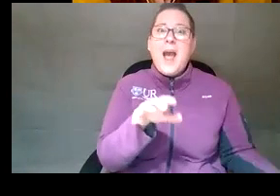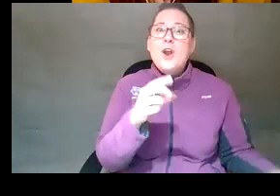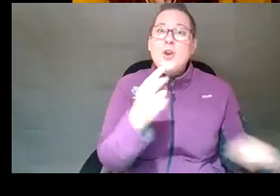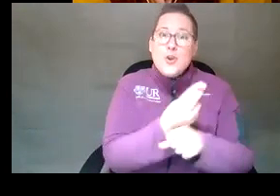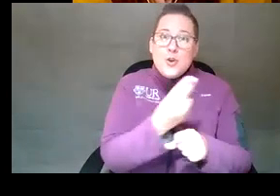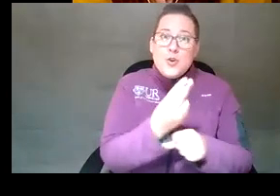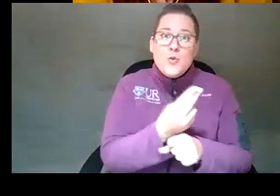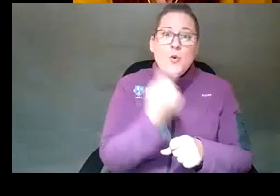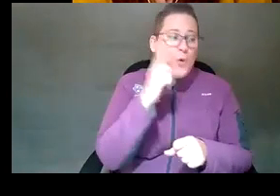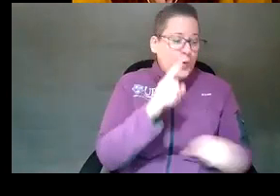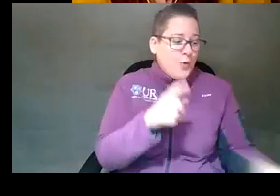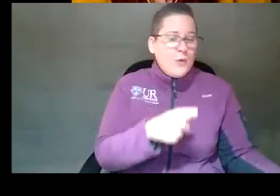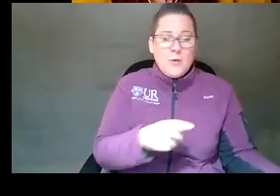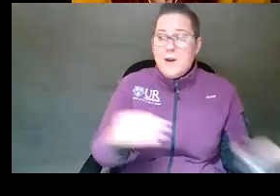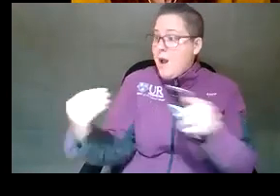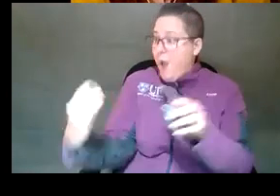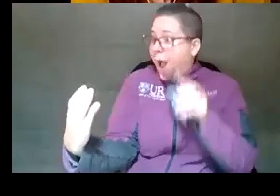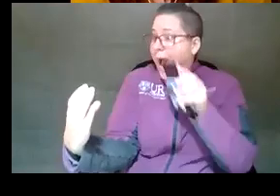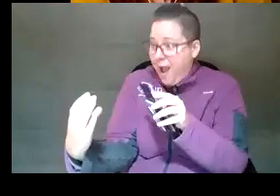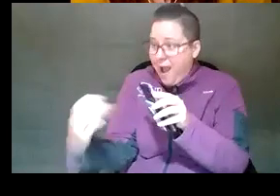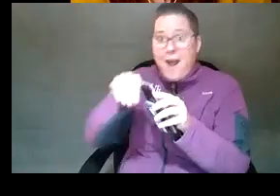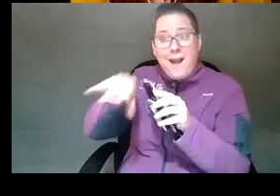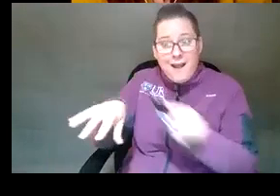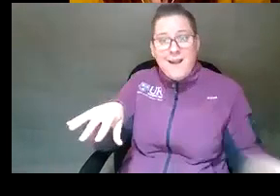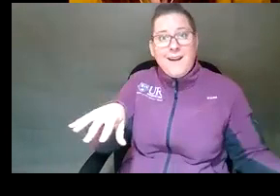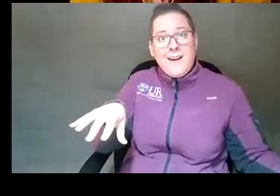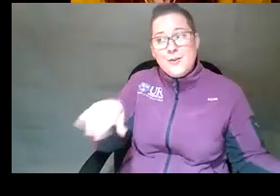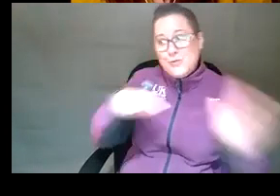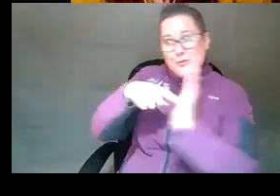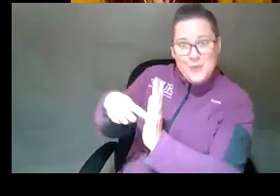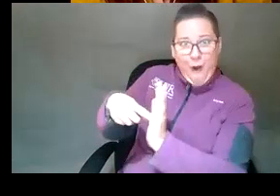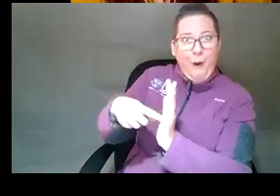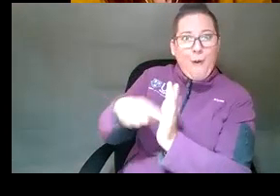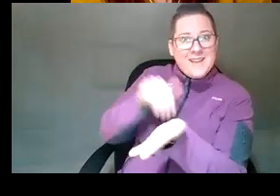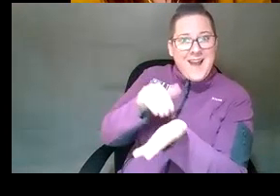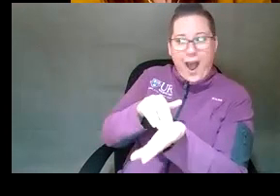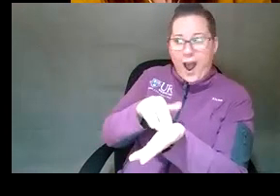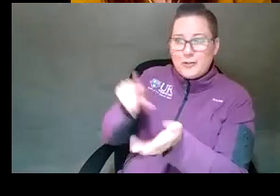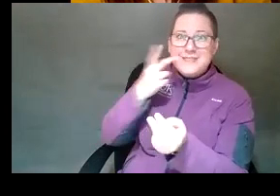mouth for a certain type of visit and then also finding ways to support your child and I really